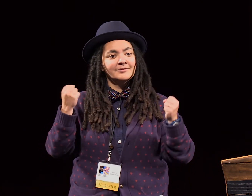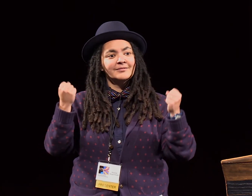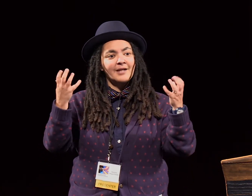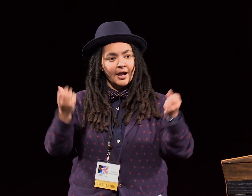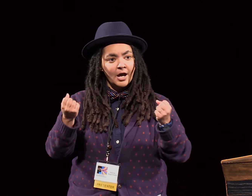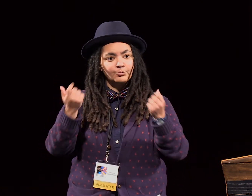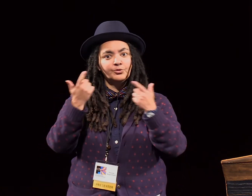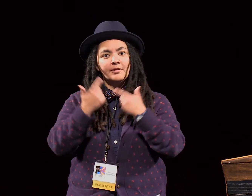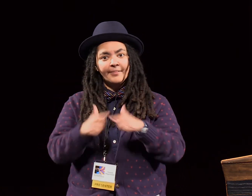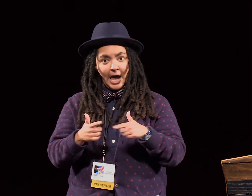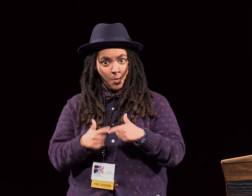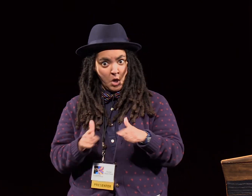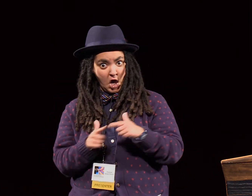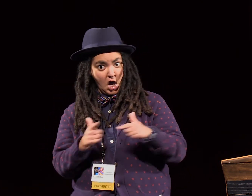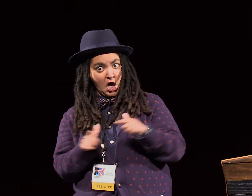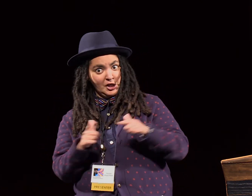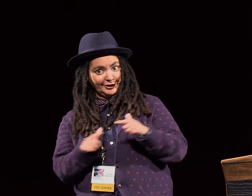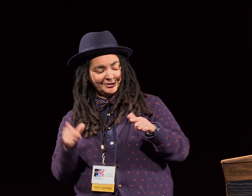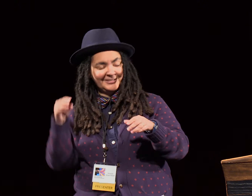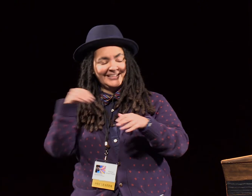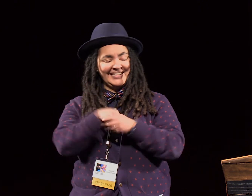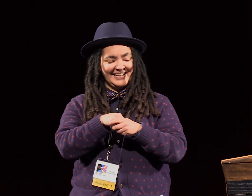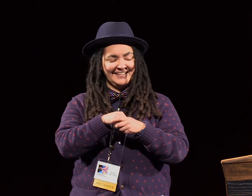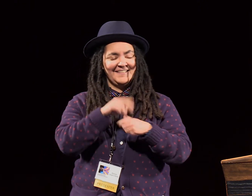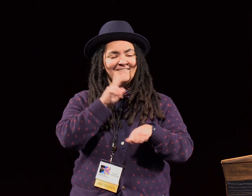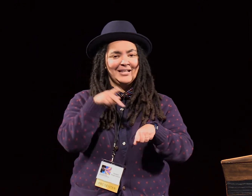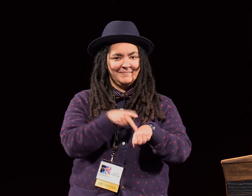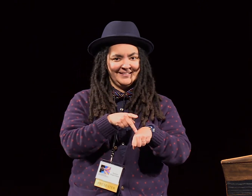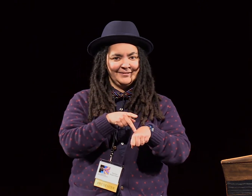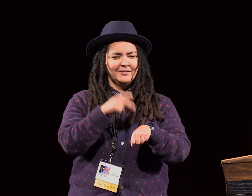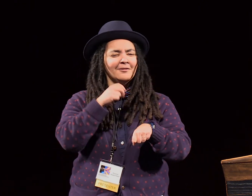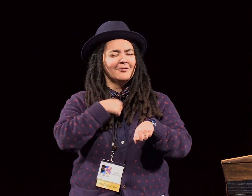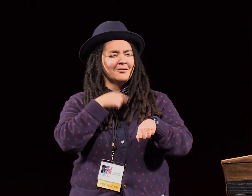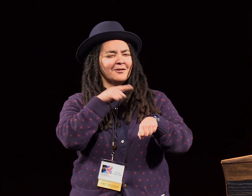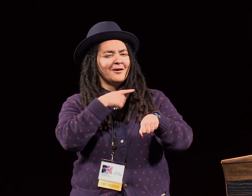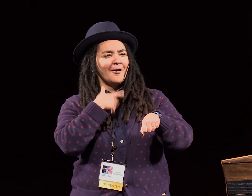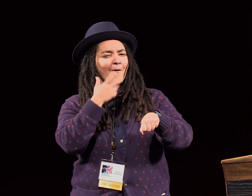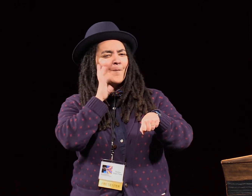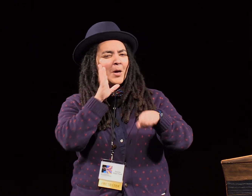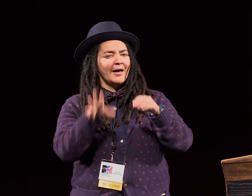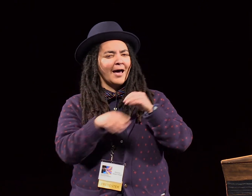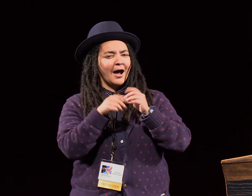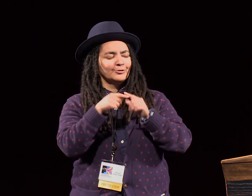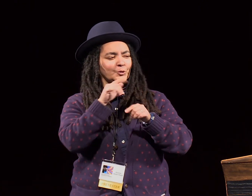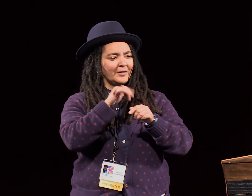Two other people, David and Cruz, they actually talk about gay sign language